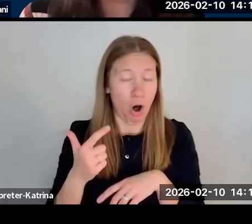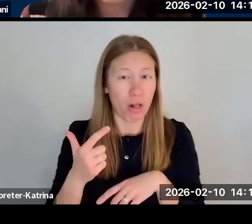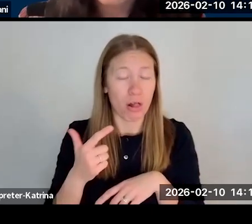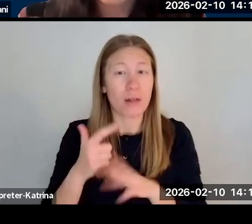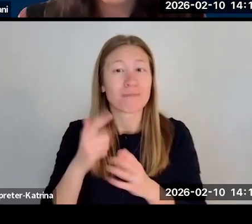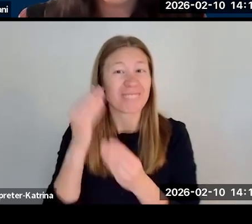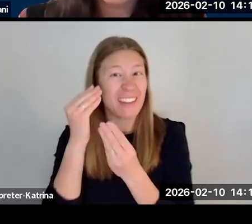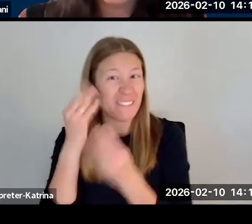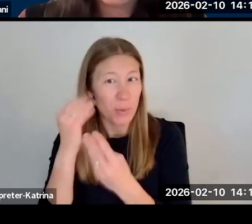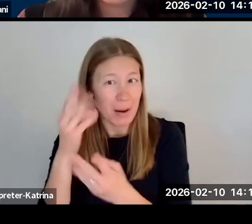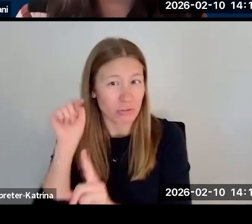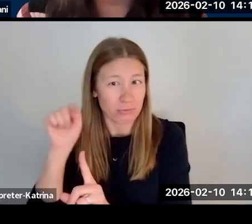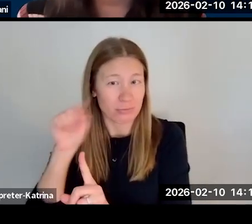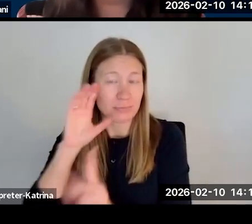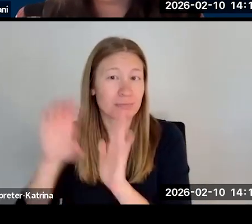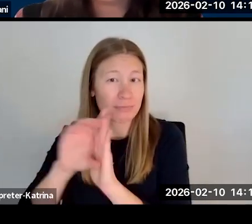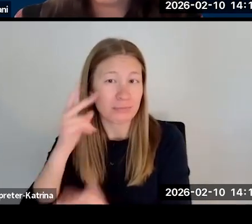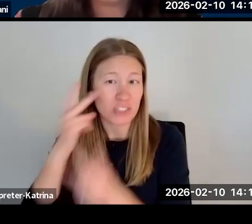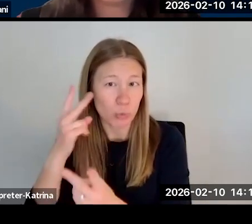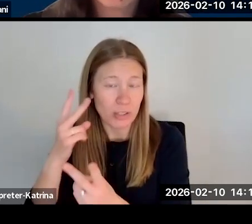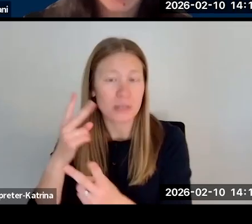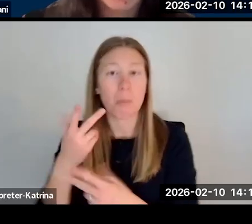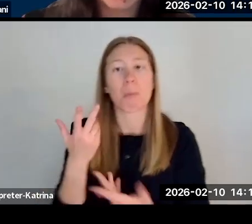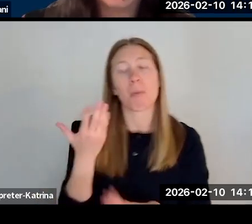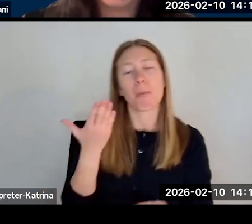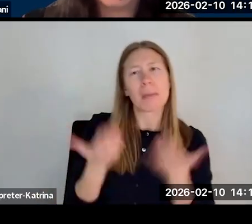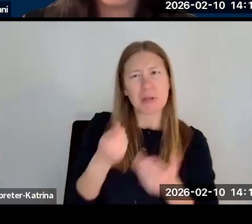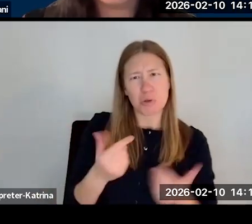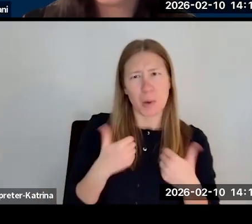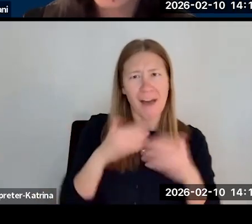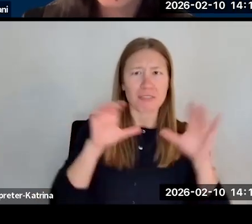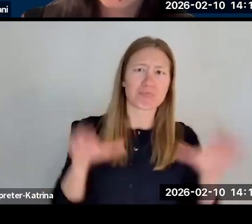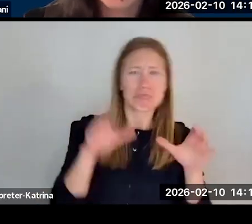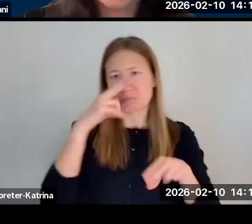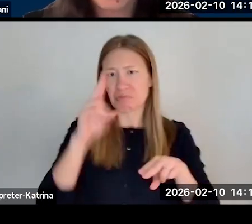but what do you do with decorative visual objects? So things like shapes